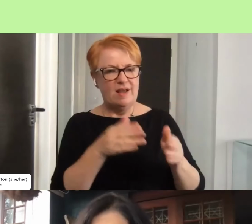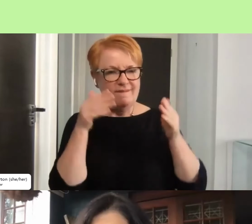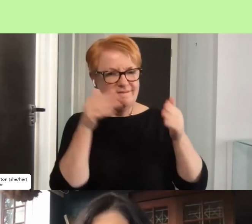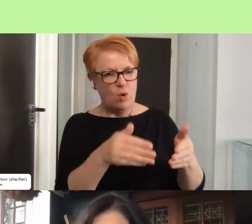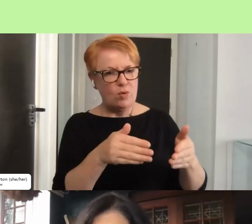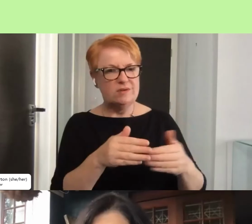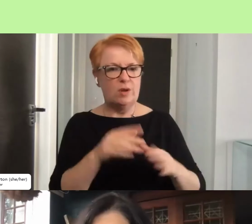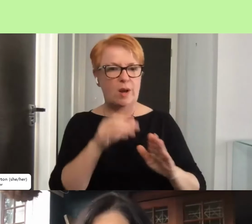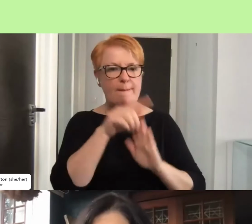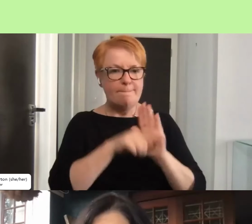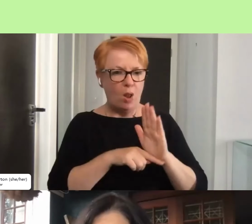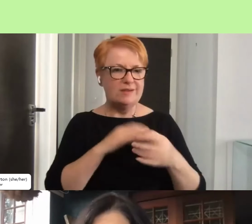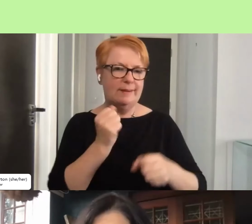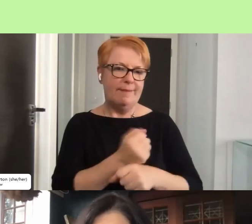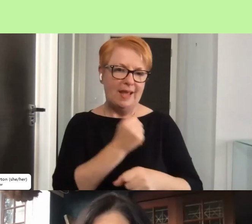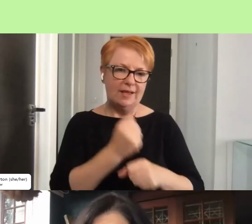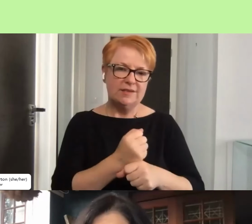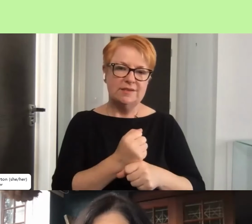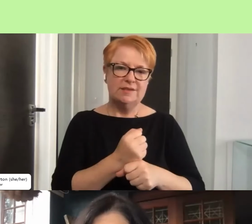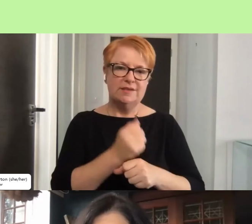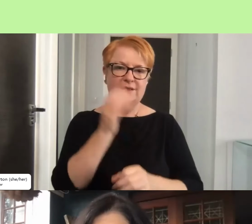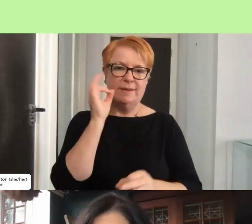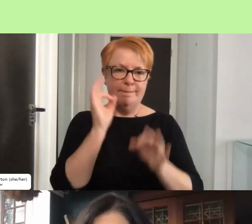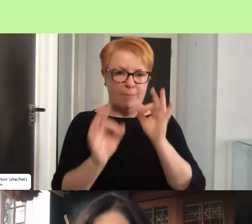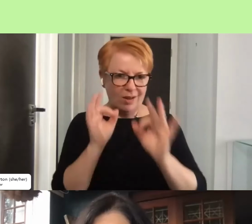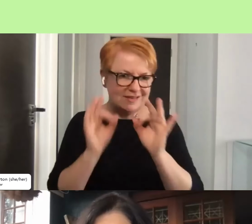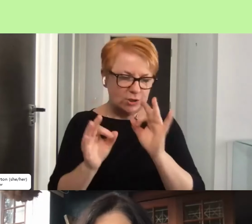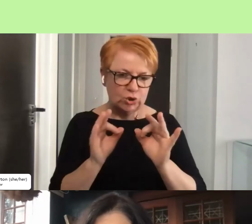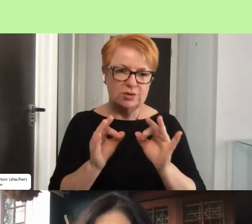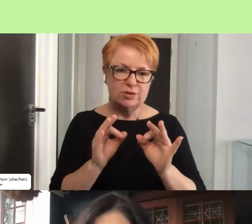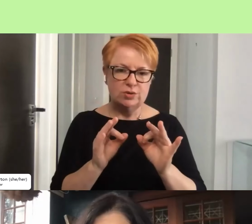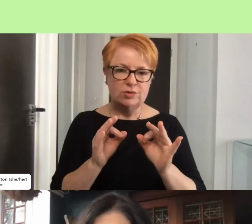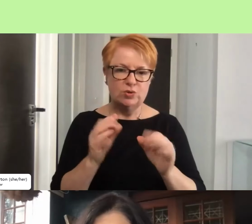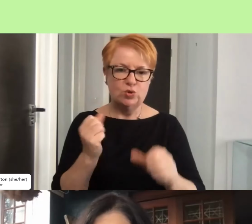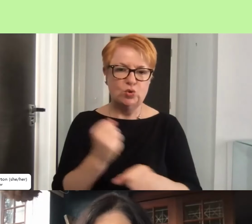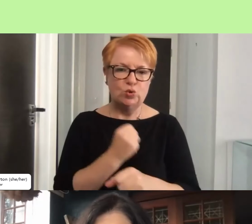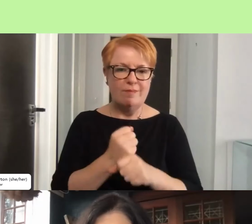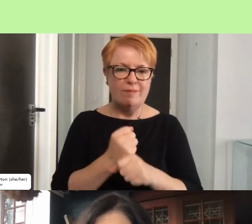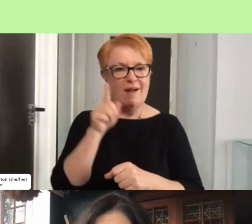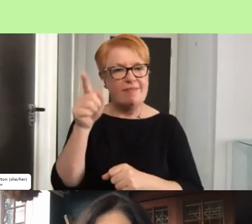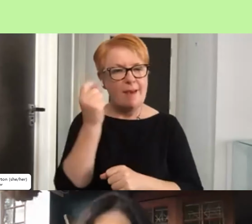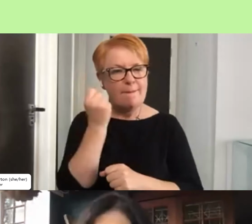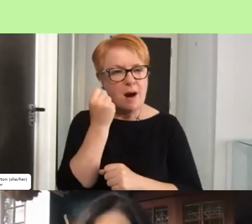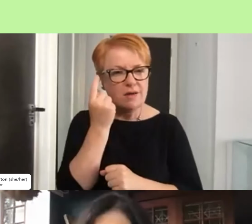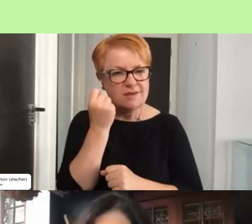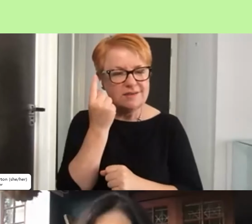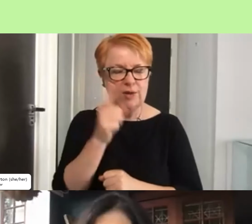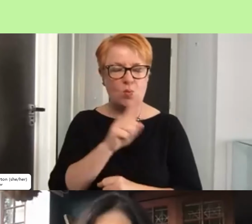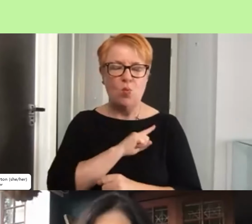politicians, to, to make them understand why art is important.